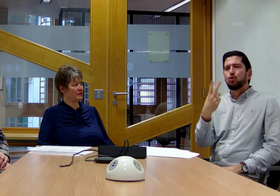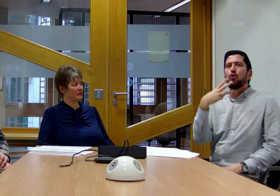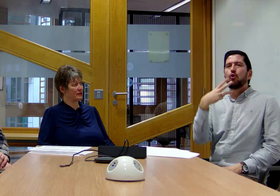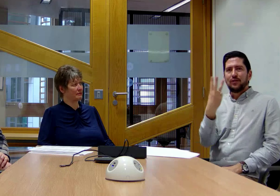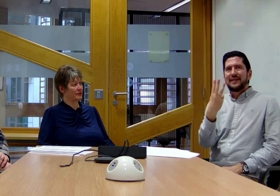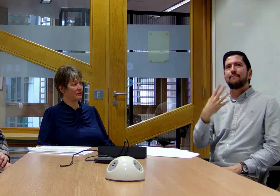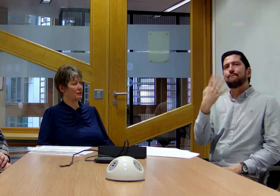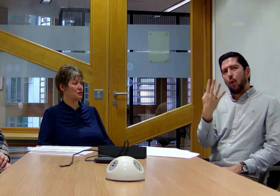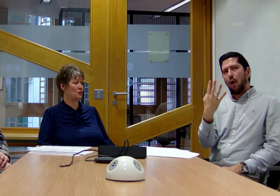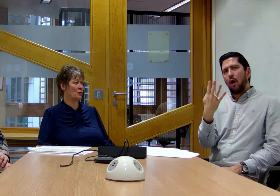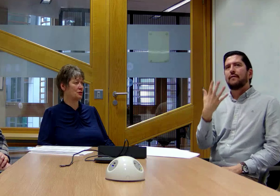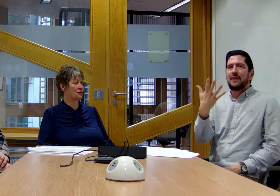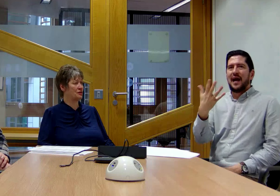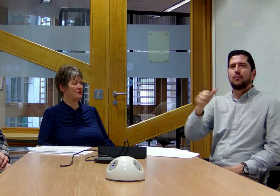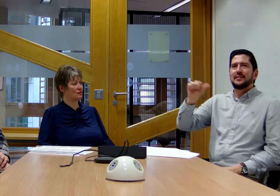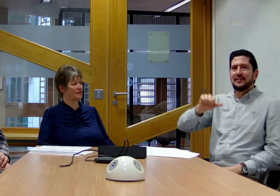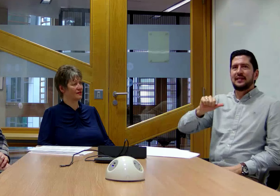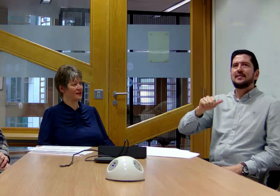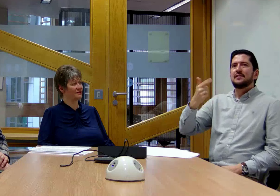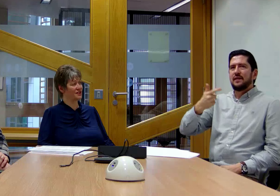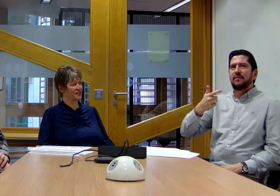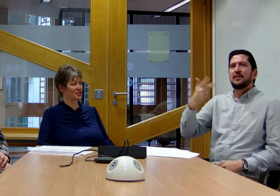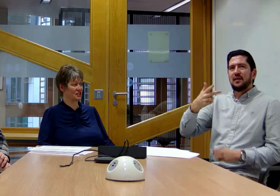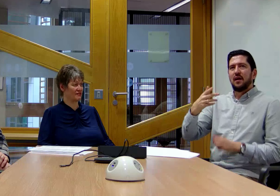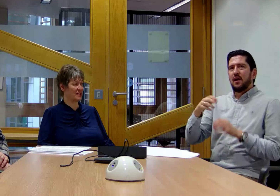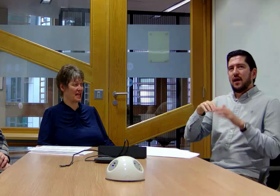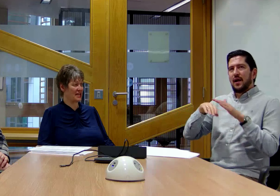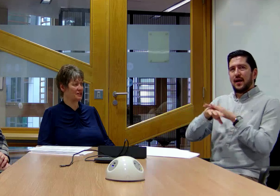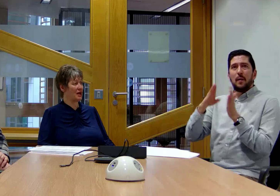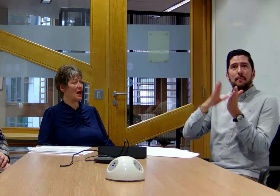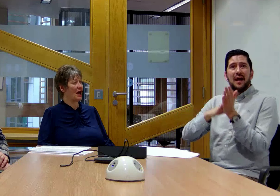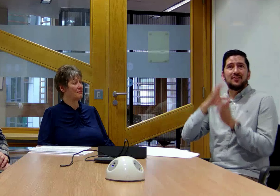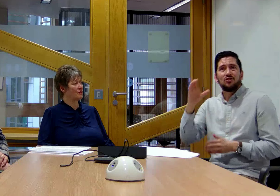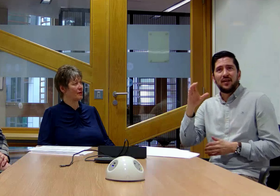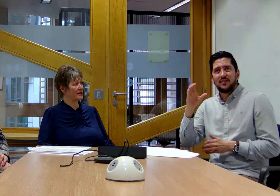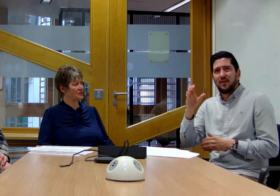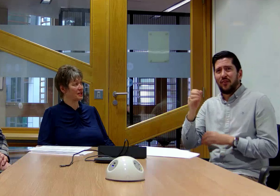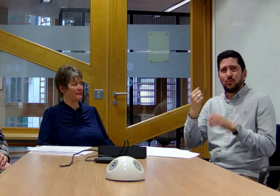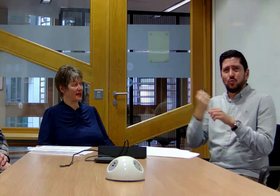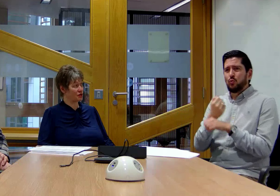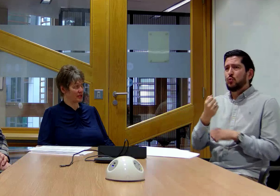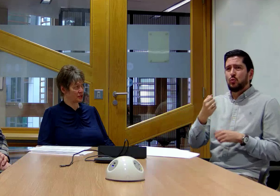Even number systems. So for example here in Edinburgh we would do 12345678.